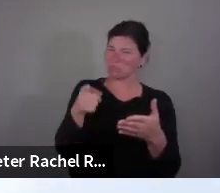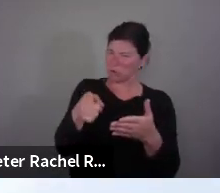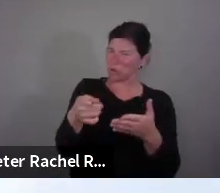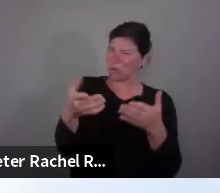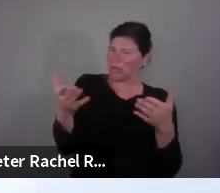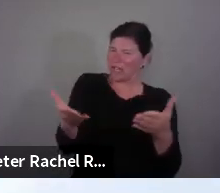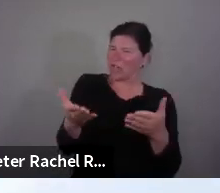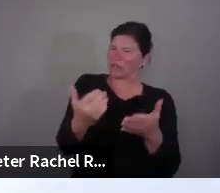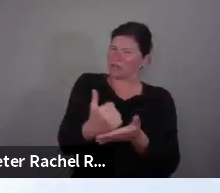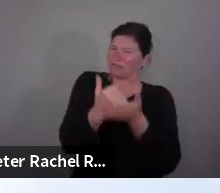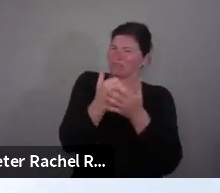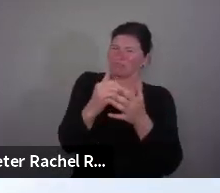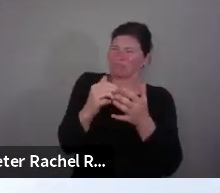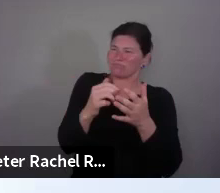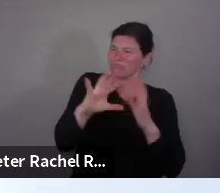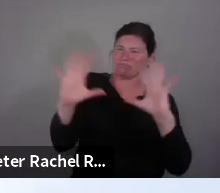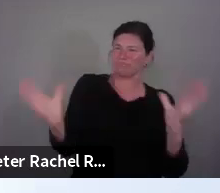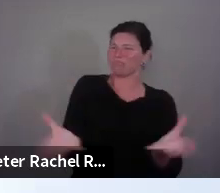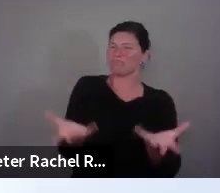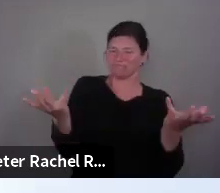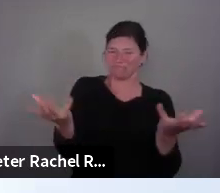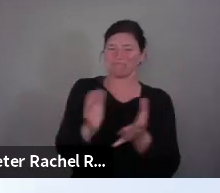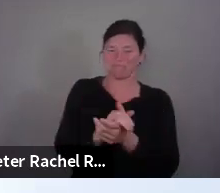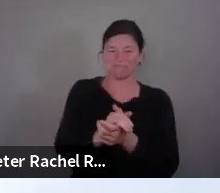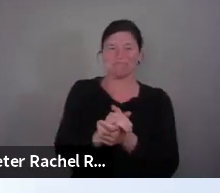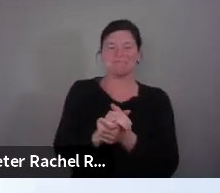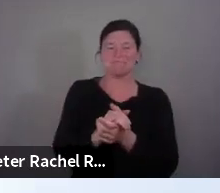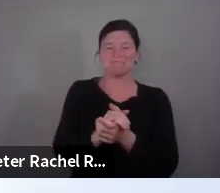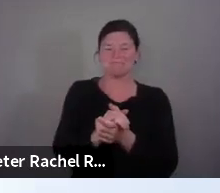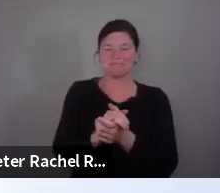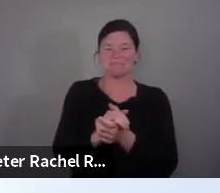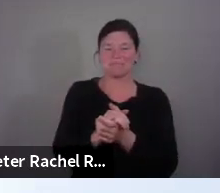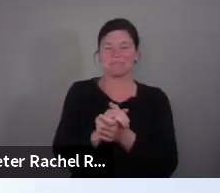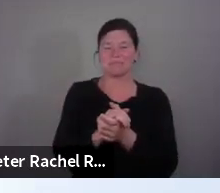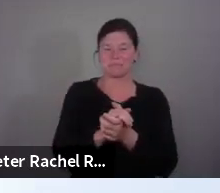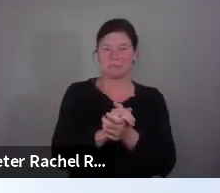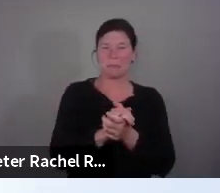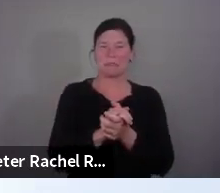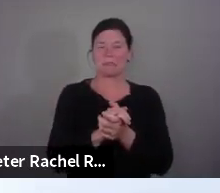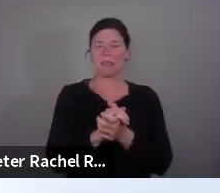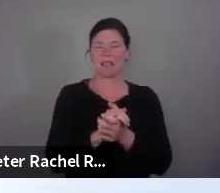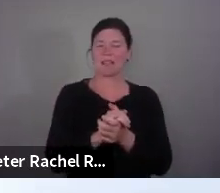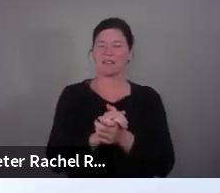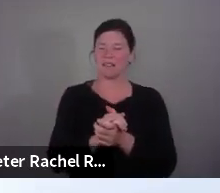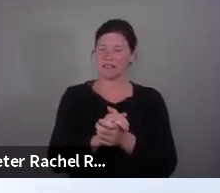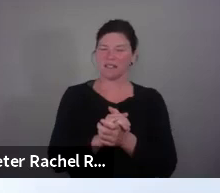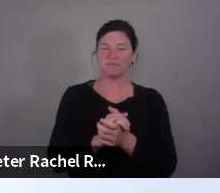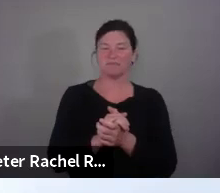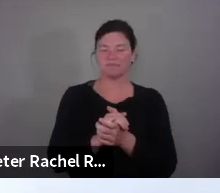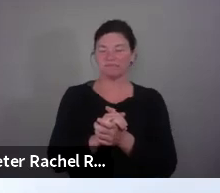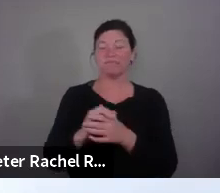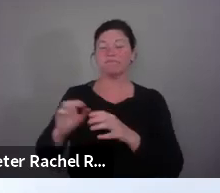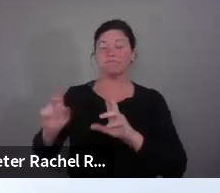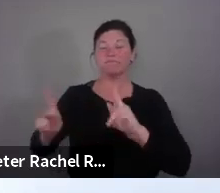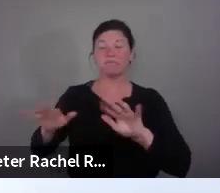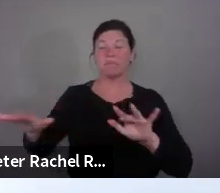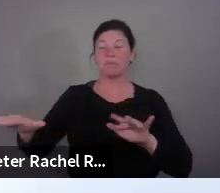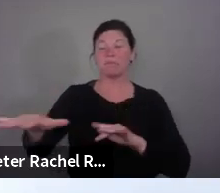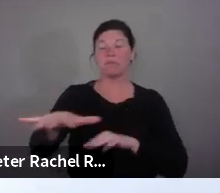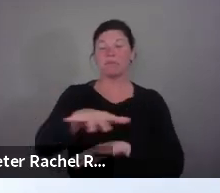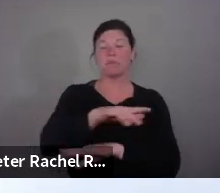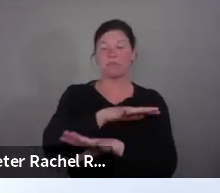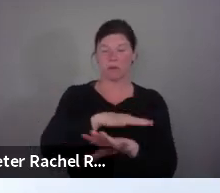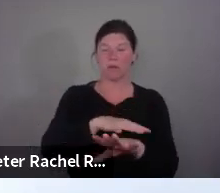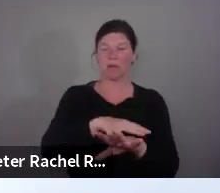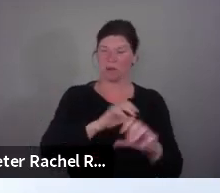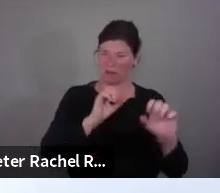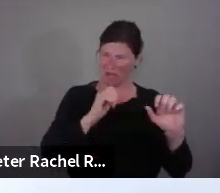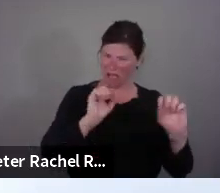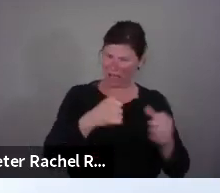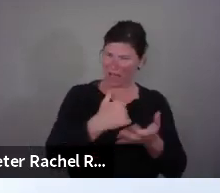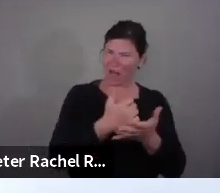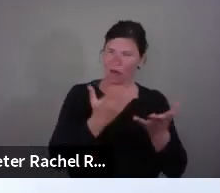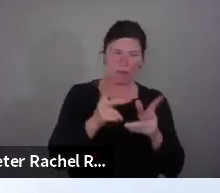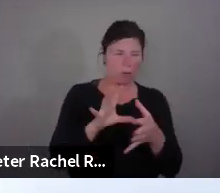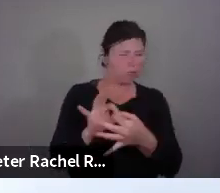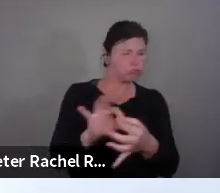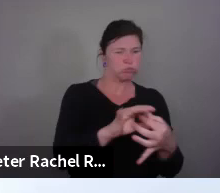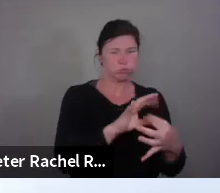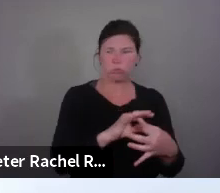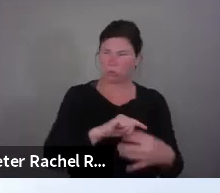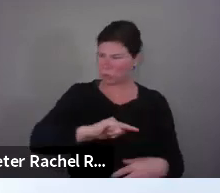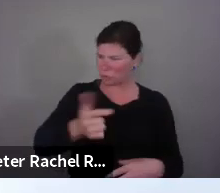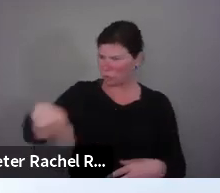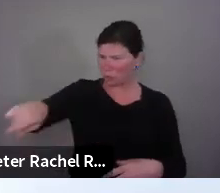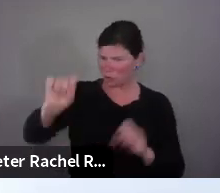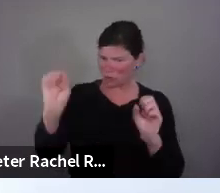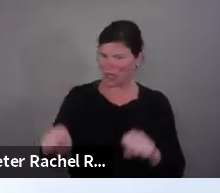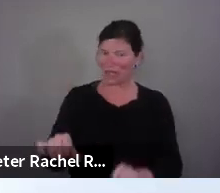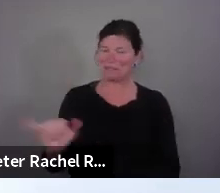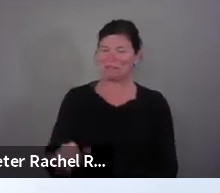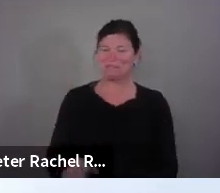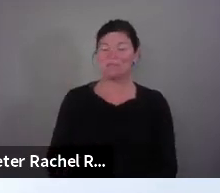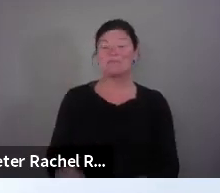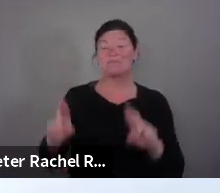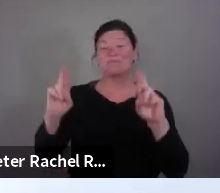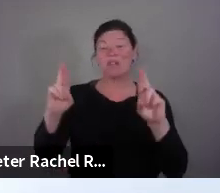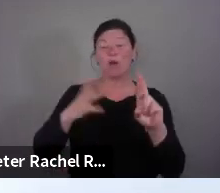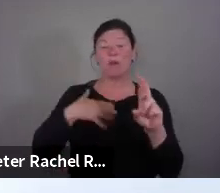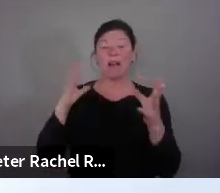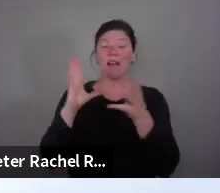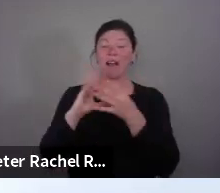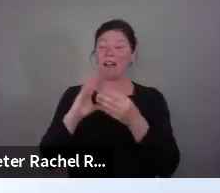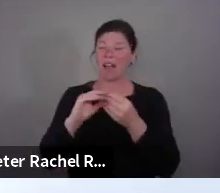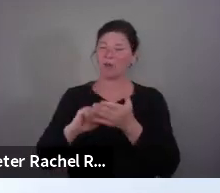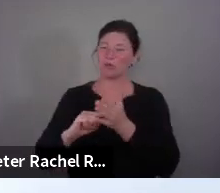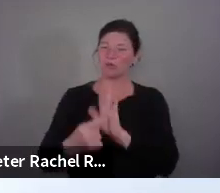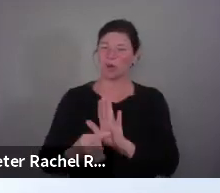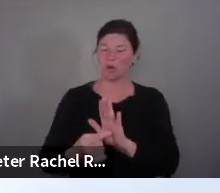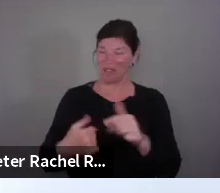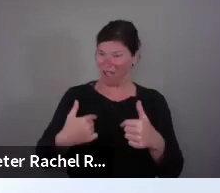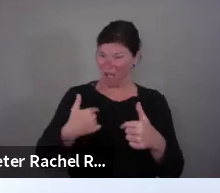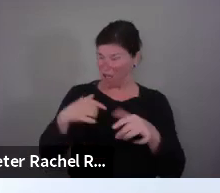something Holly was 11:51:14 doing? I think she was 11:51:17 going to upload it and create a 11:51:19 YouTube for us. >> LACEY: I think 11:51:21 Kim forwarded a link. This week 11:51:23 I'm going to be 11:51:27 captioning everything and posting it.